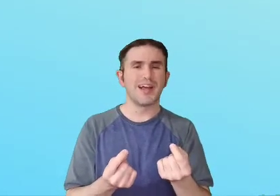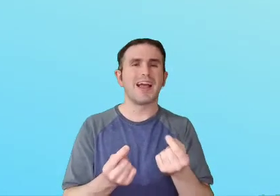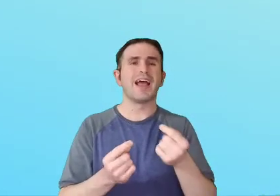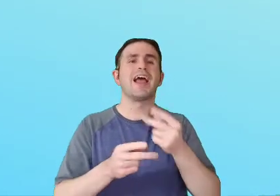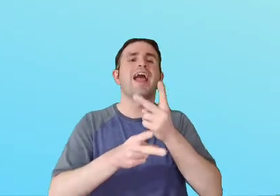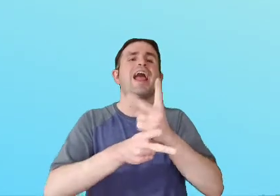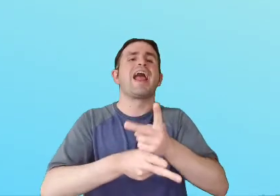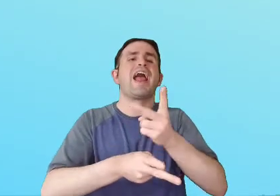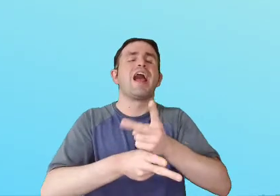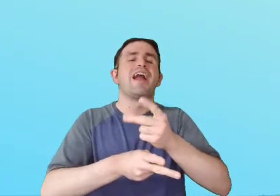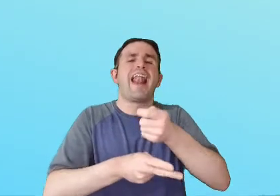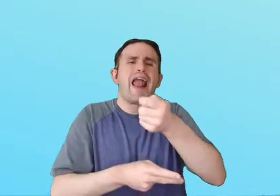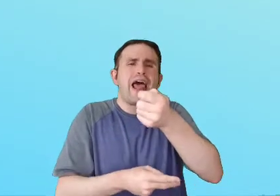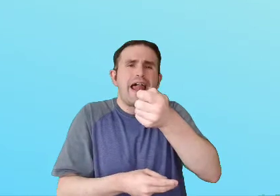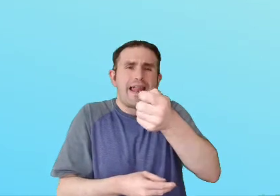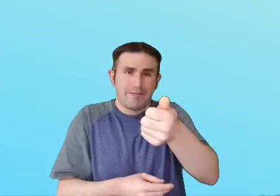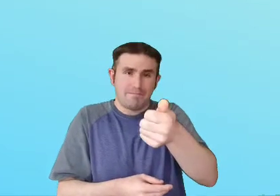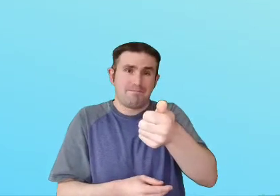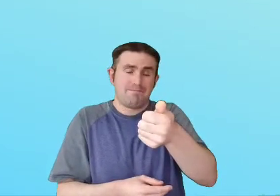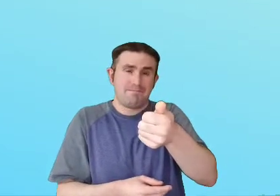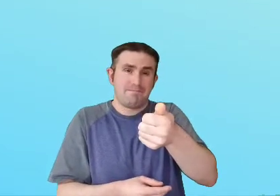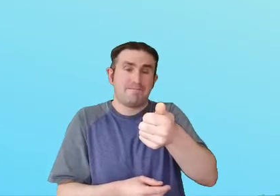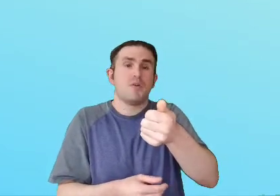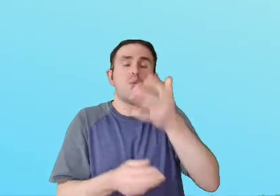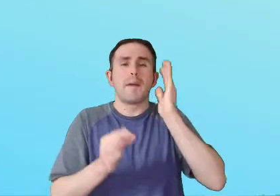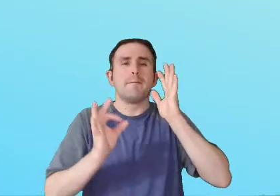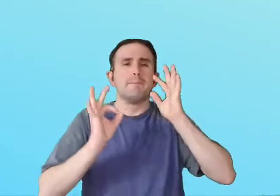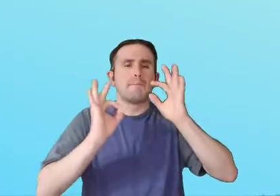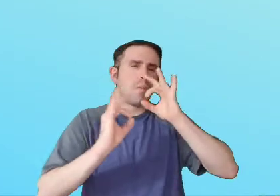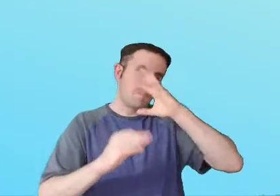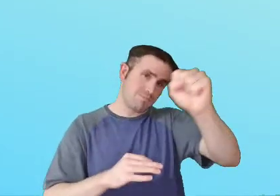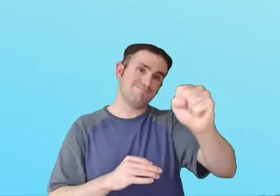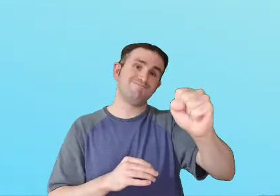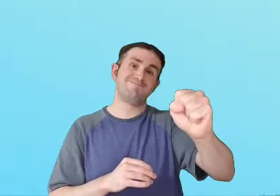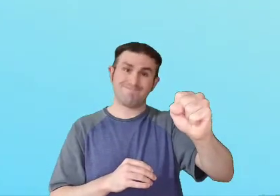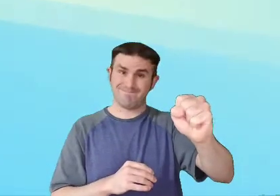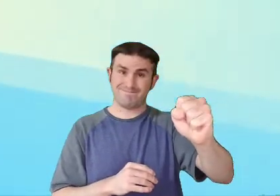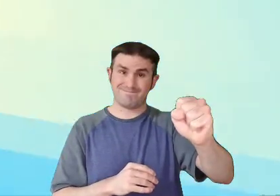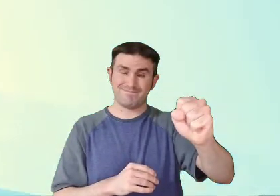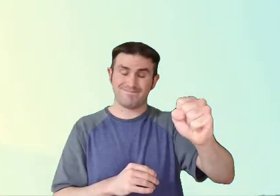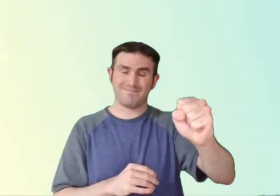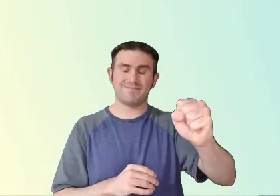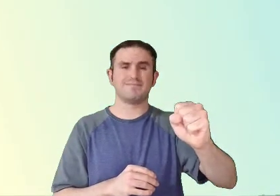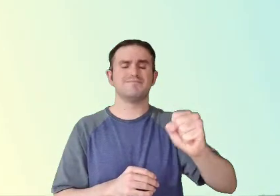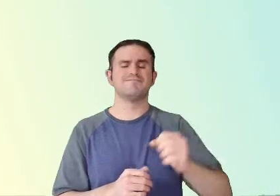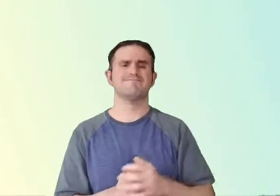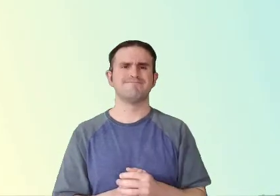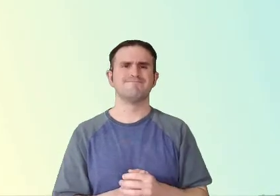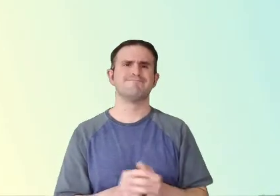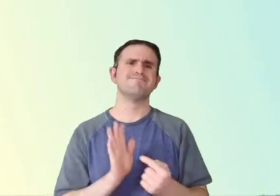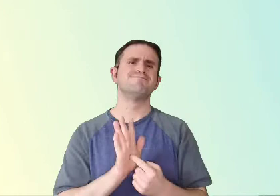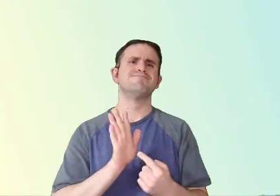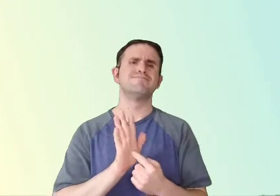Use it in a minimal way, and you'll have your desired effect! So, for example,